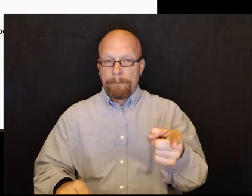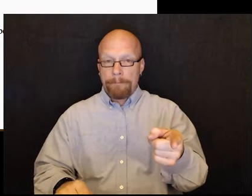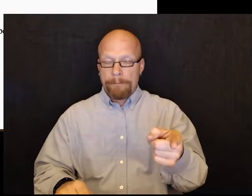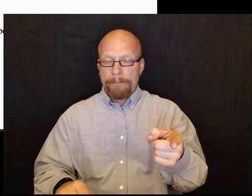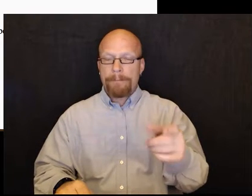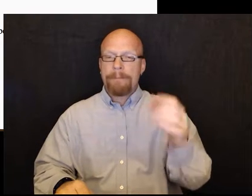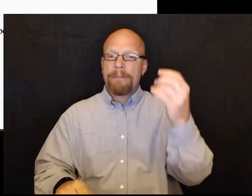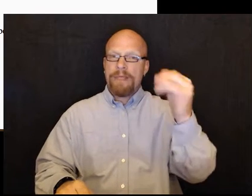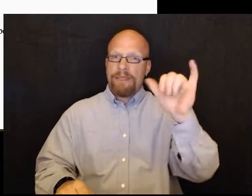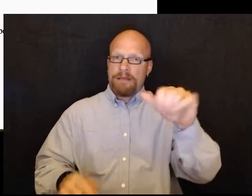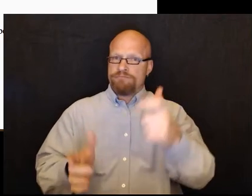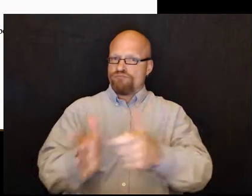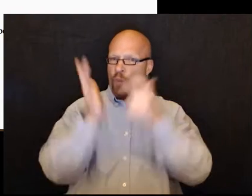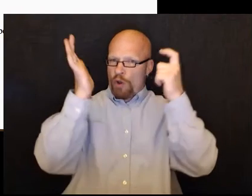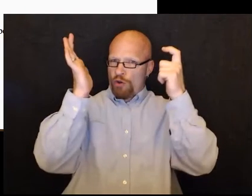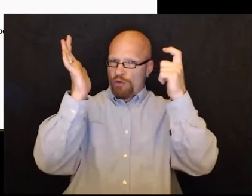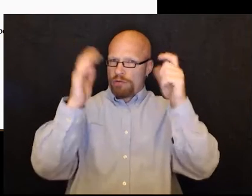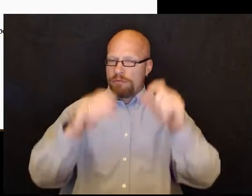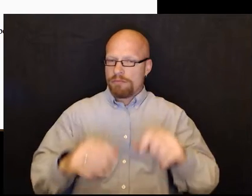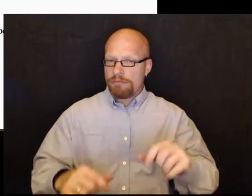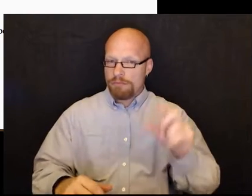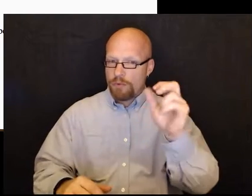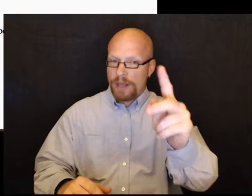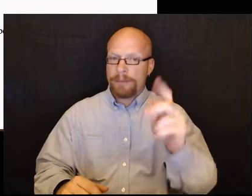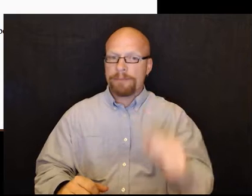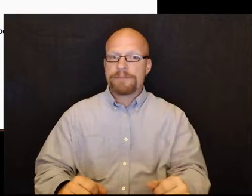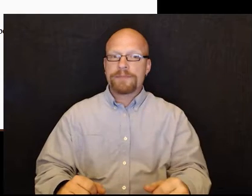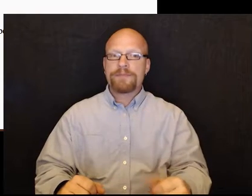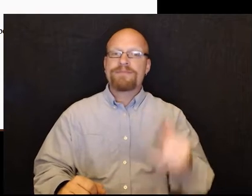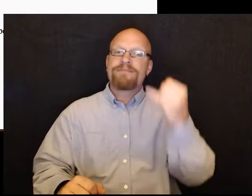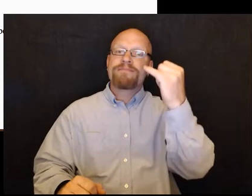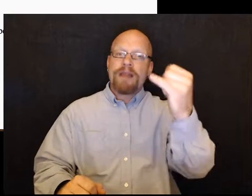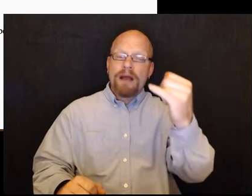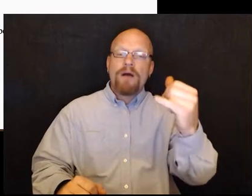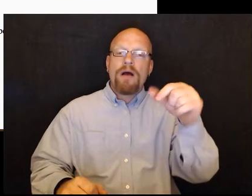the course homepage for my on mycourses there's a Pearson link and I'll show you